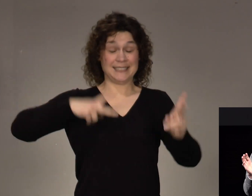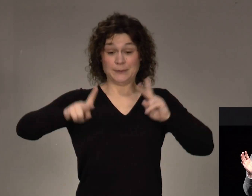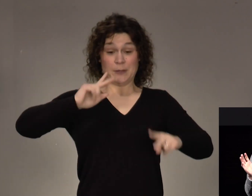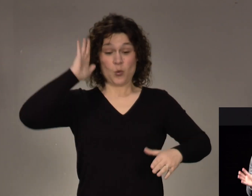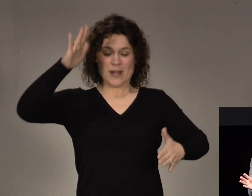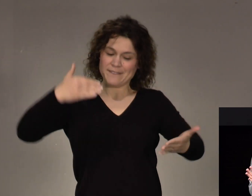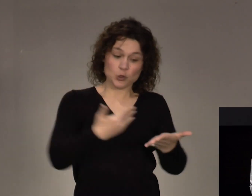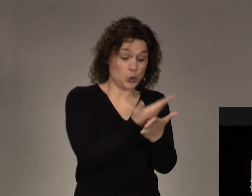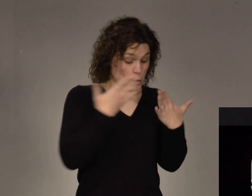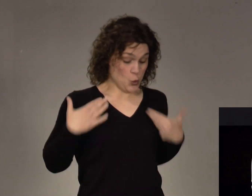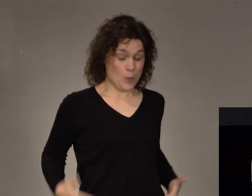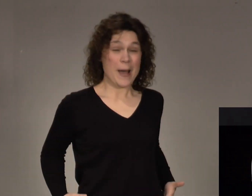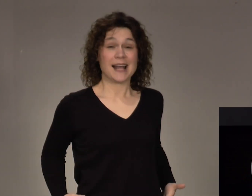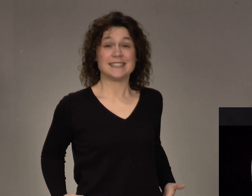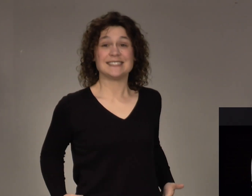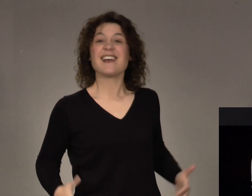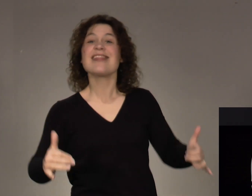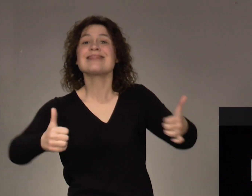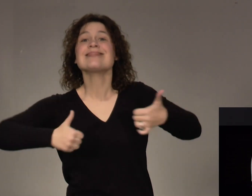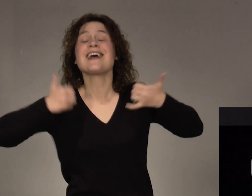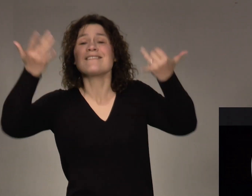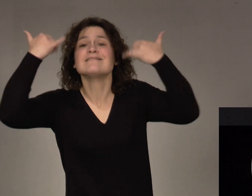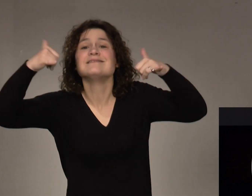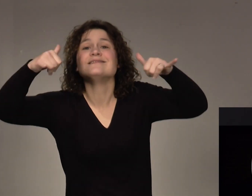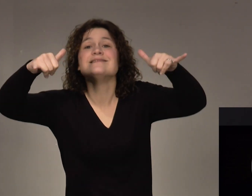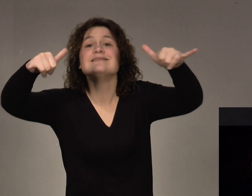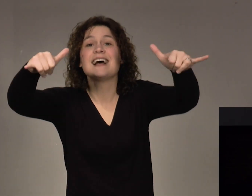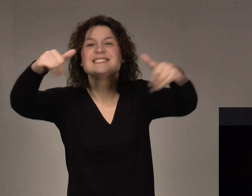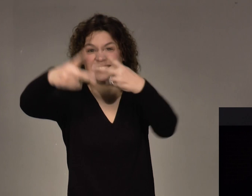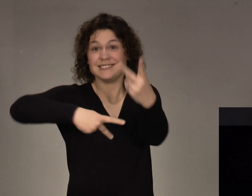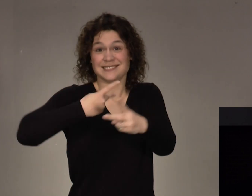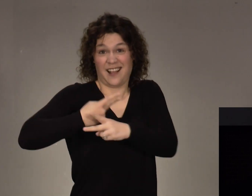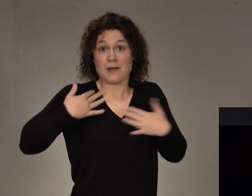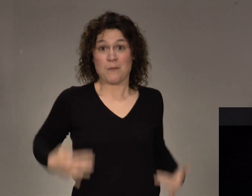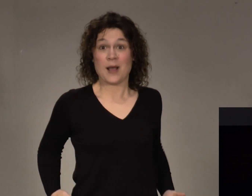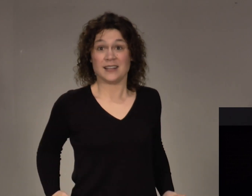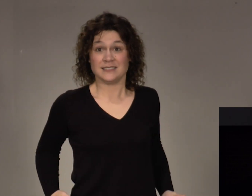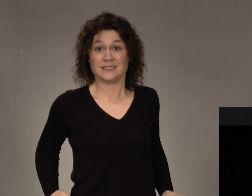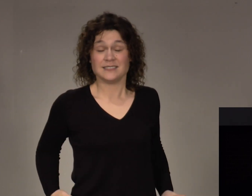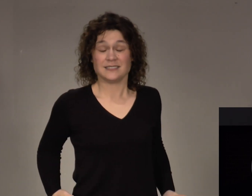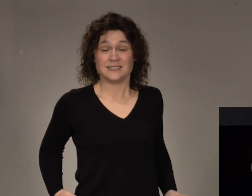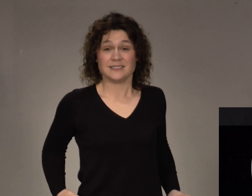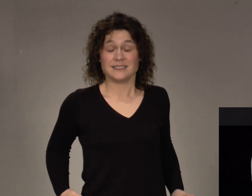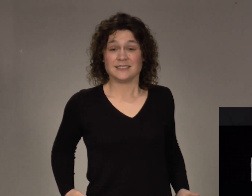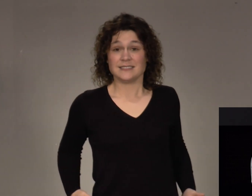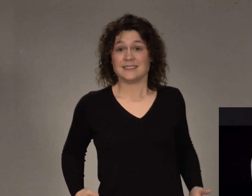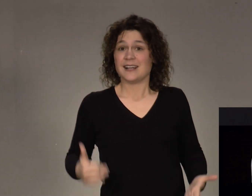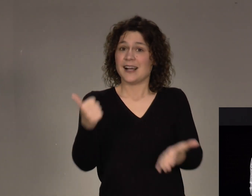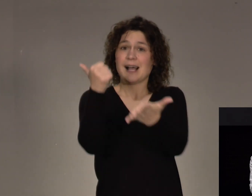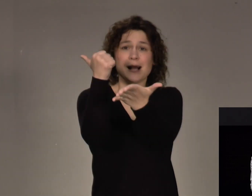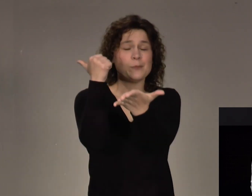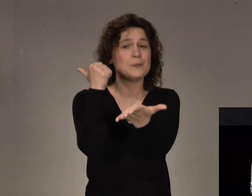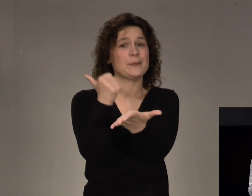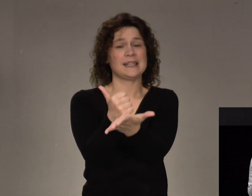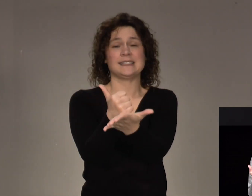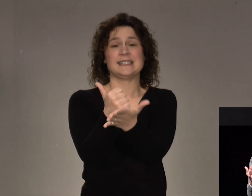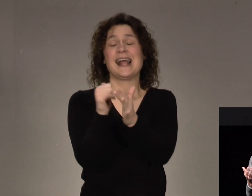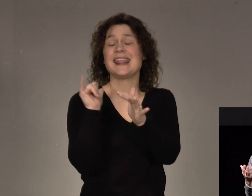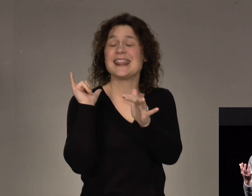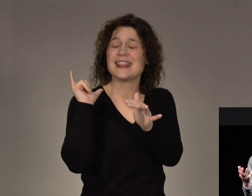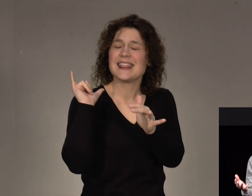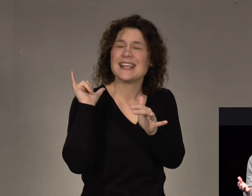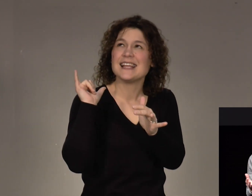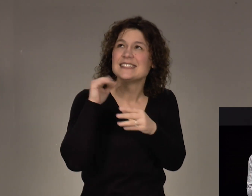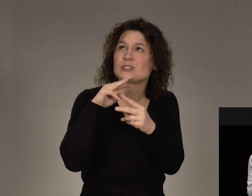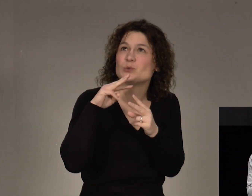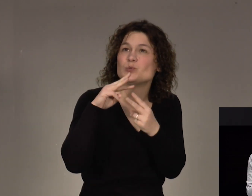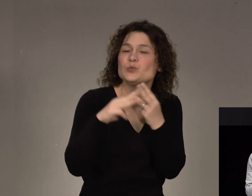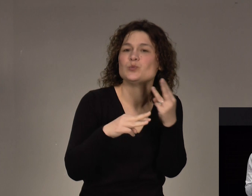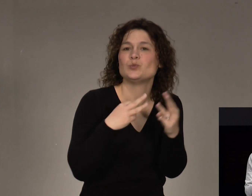life-everlasting-types of bodies. Amen. You see that's a--it's a world view. It's a